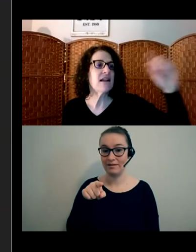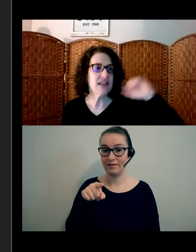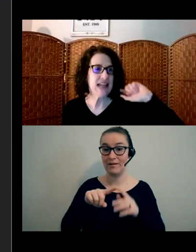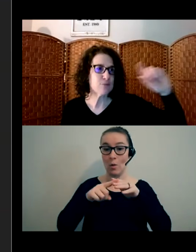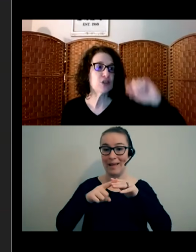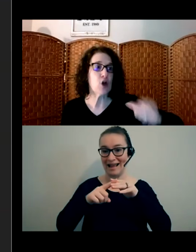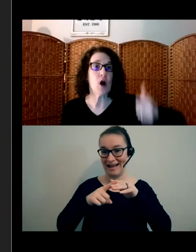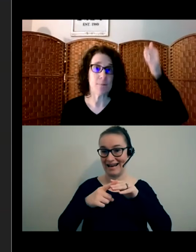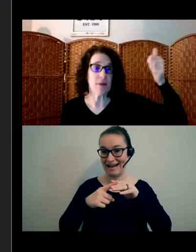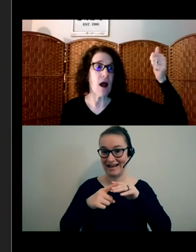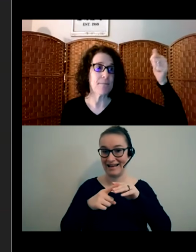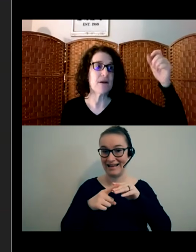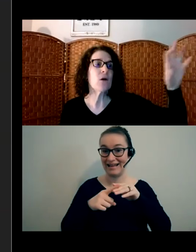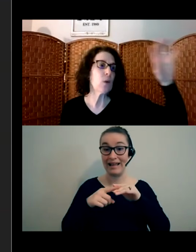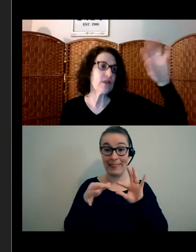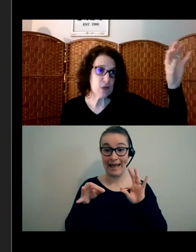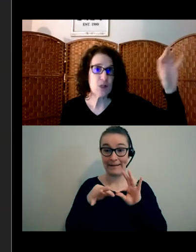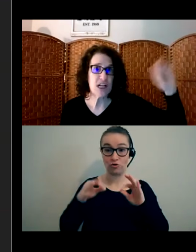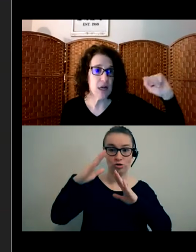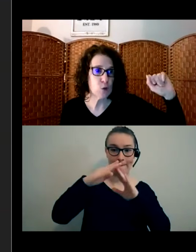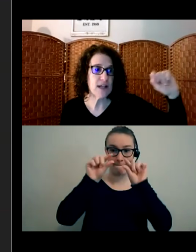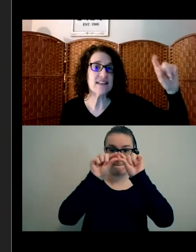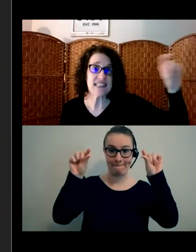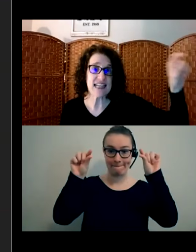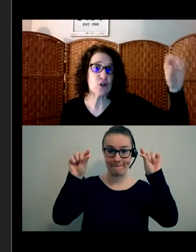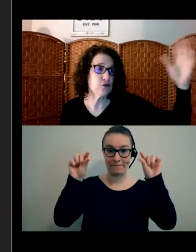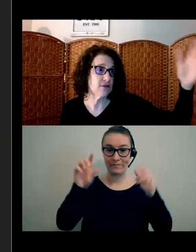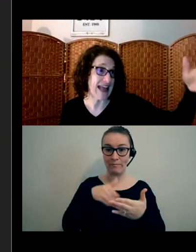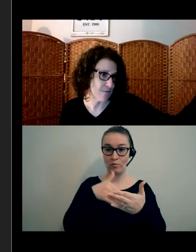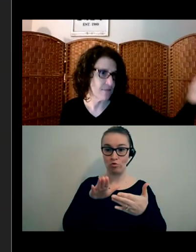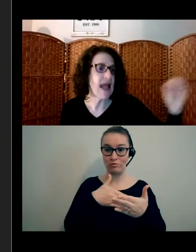The captions are up top with the music notes and the singer's name.